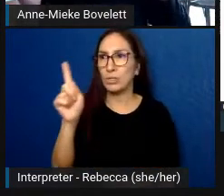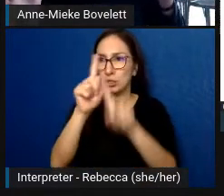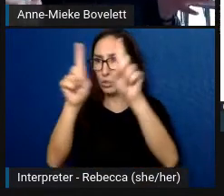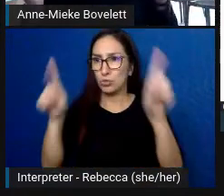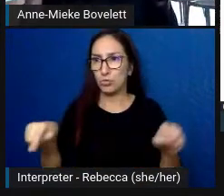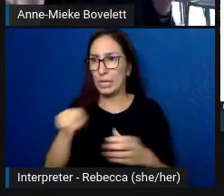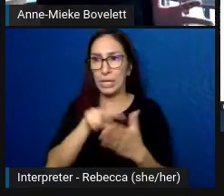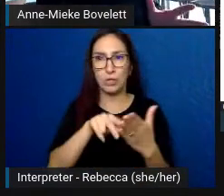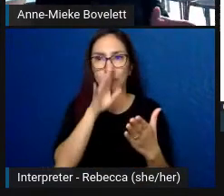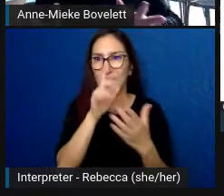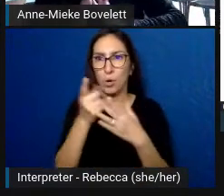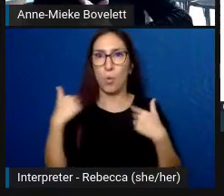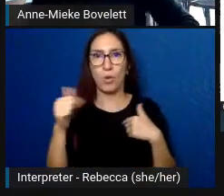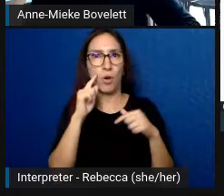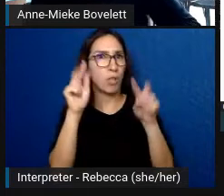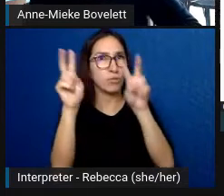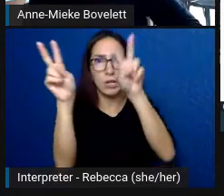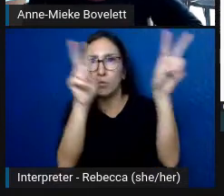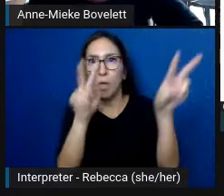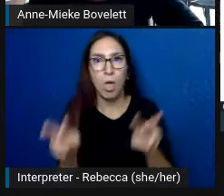This will boost your conversions.